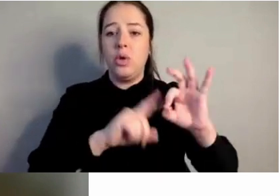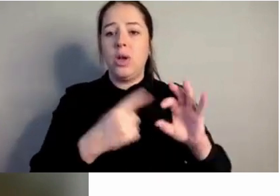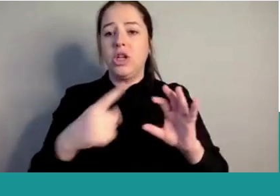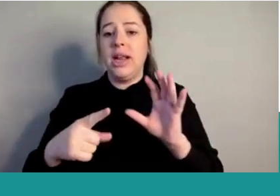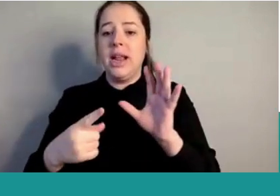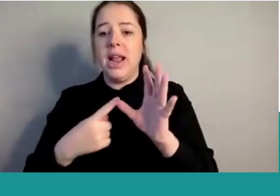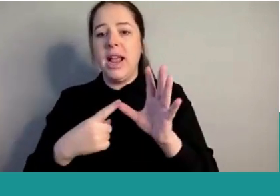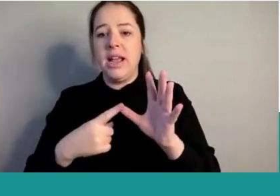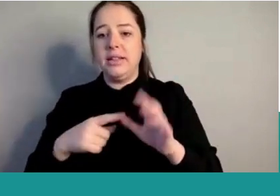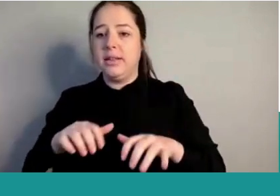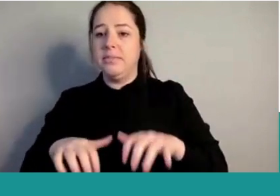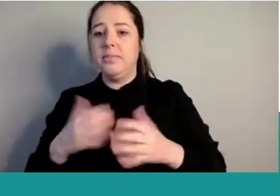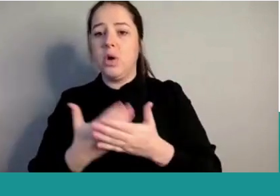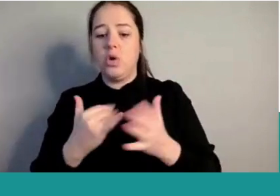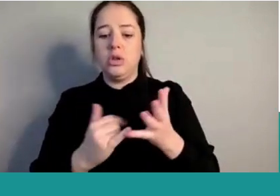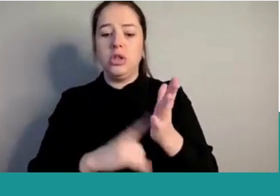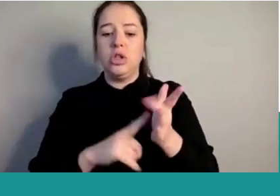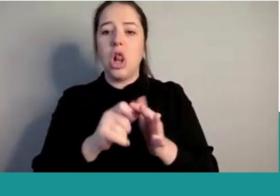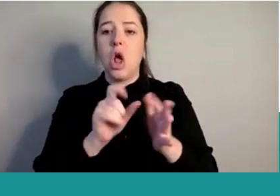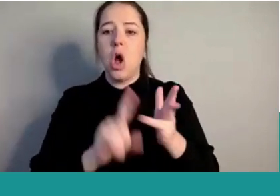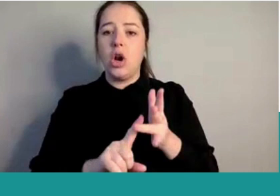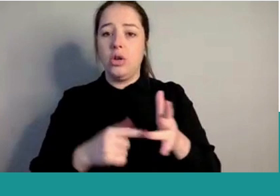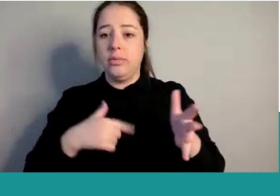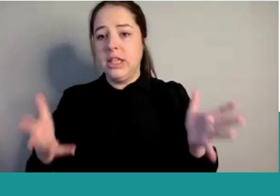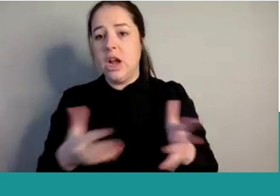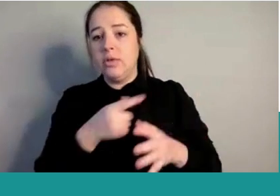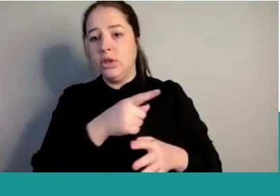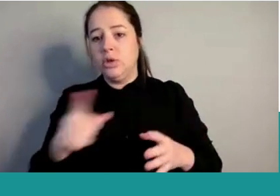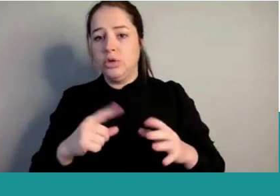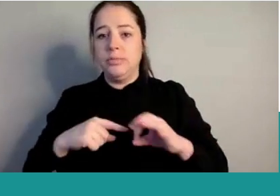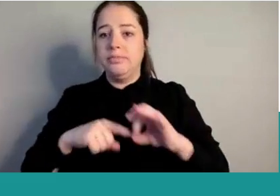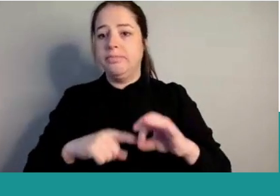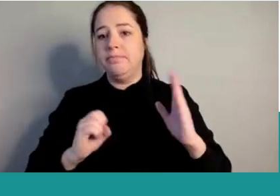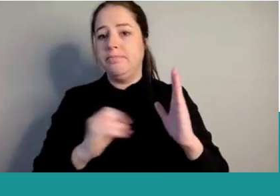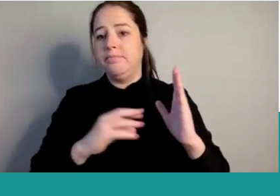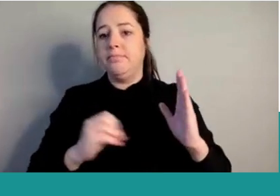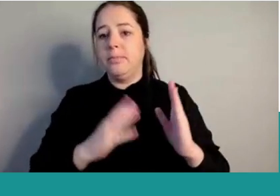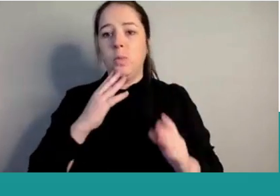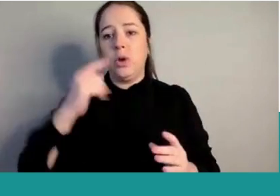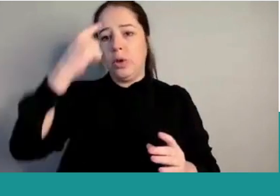on the Slido chat. I'd encourage you to submit those questions as soon as you think of them. Don't leave them too long